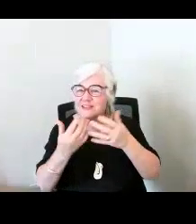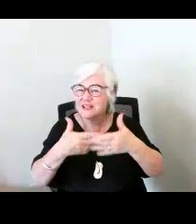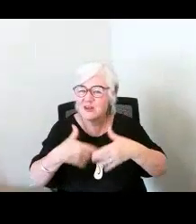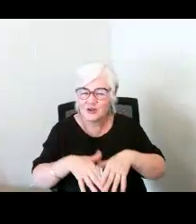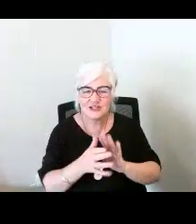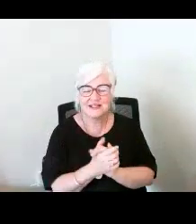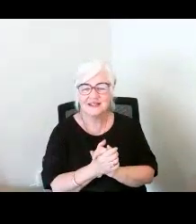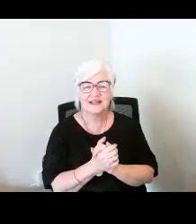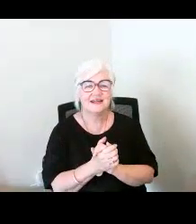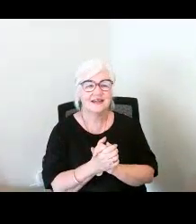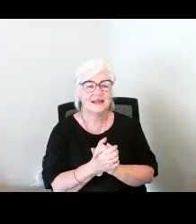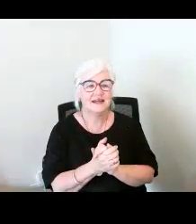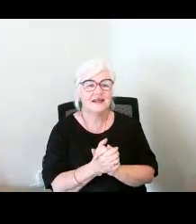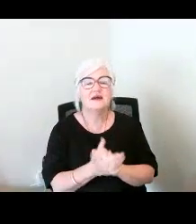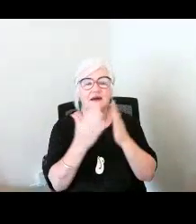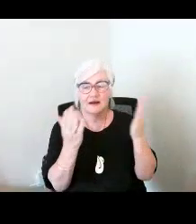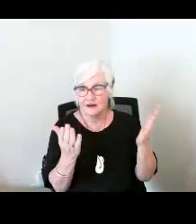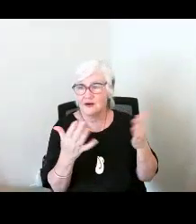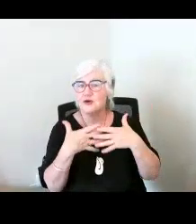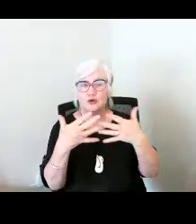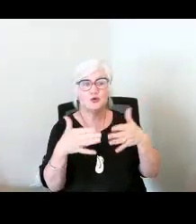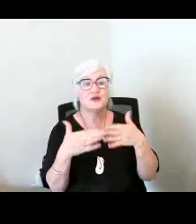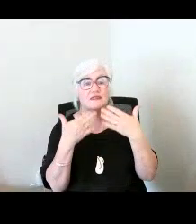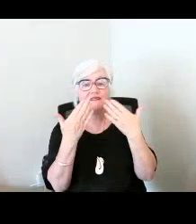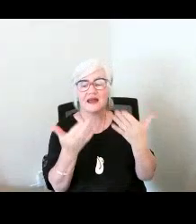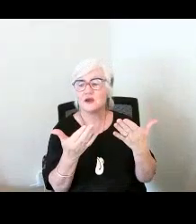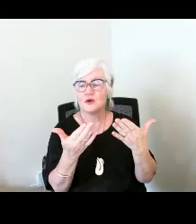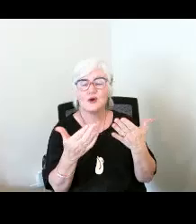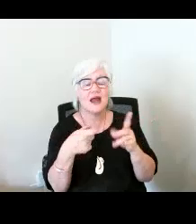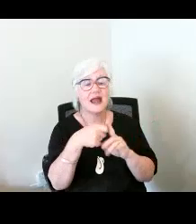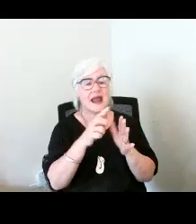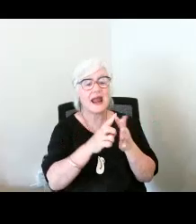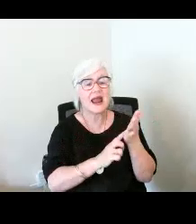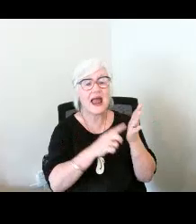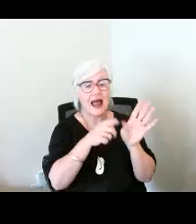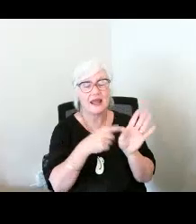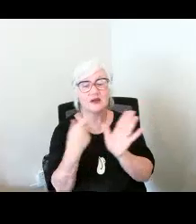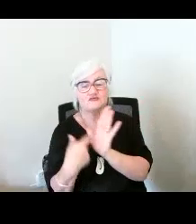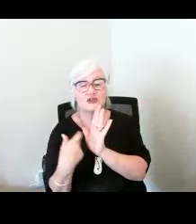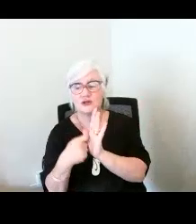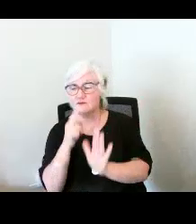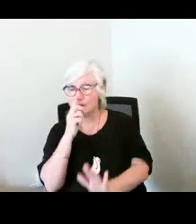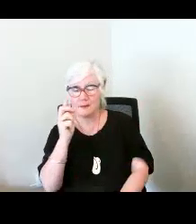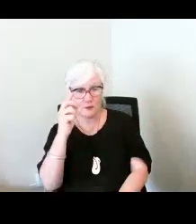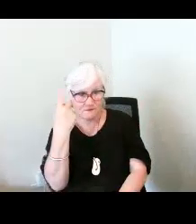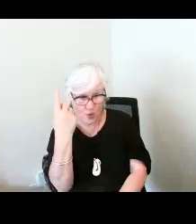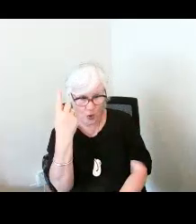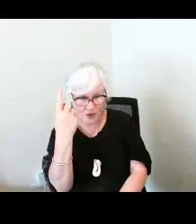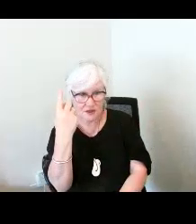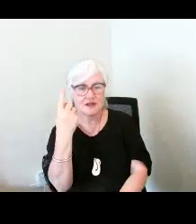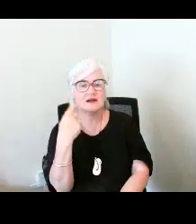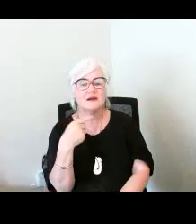A huge thank you to Kelly and Richard from People First for the introduction, to our speakers David,